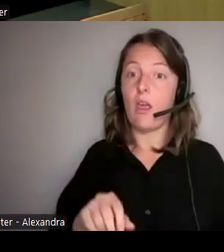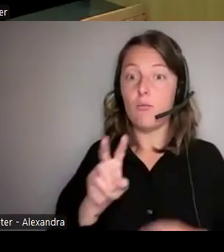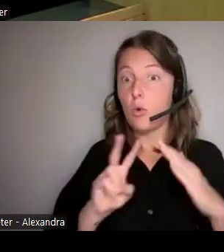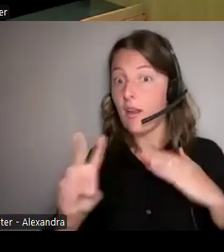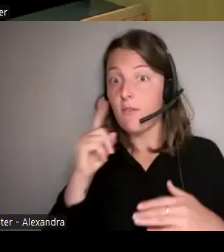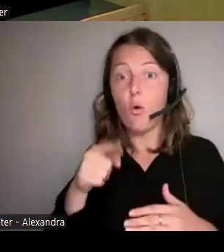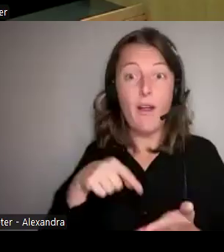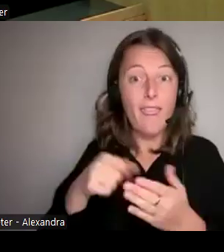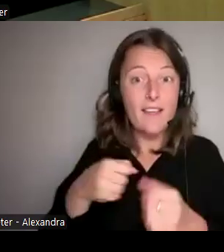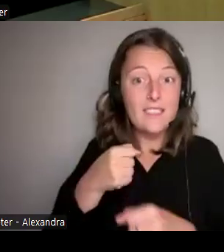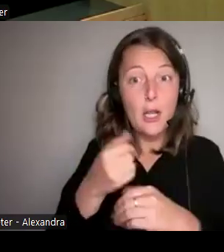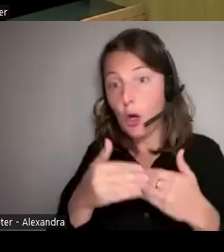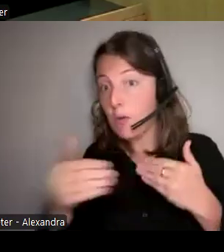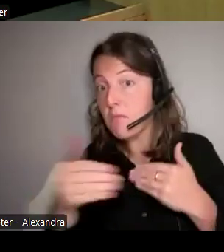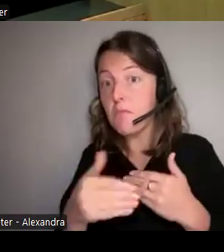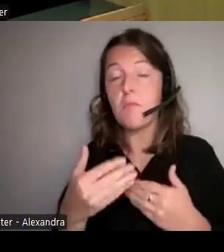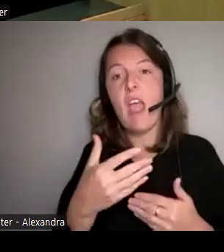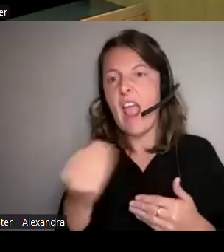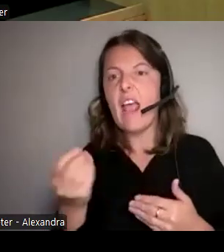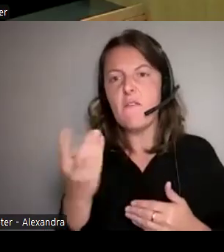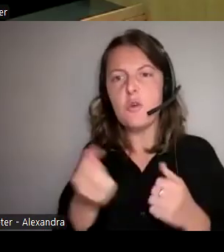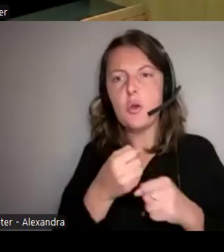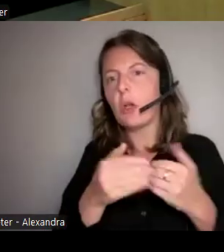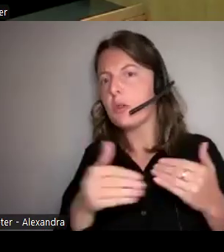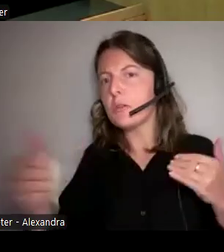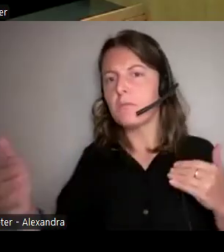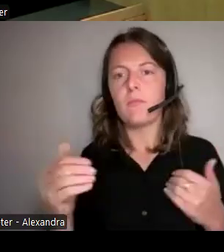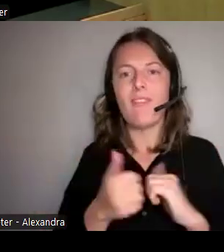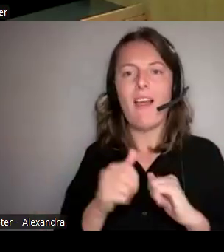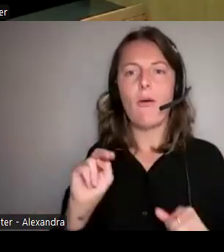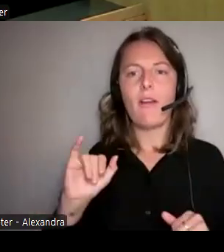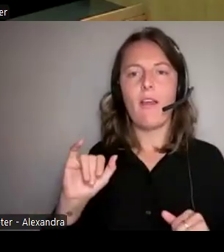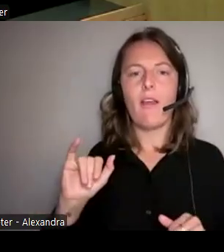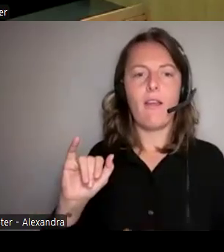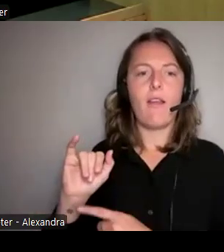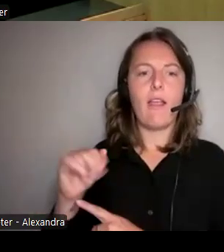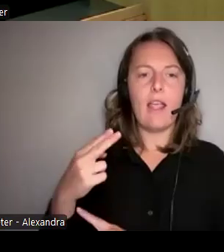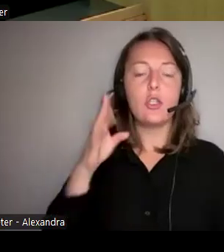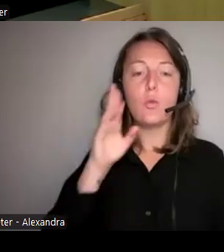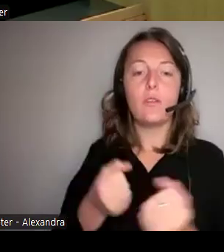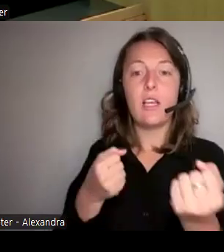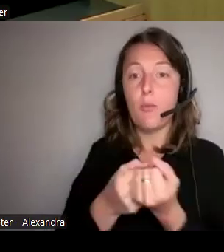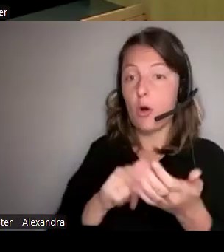for this next year and potentially years beyond on how NIH supports research currently and the